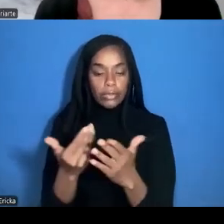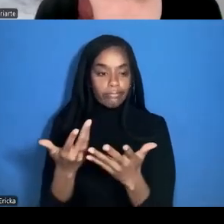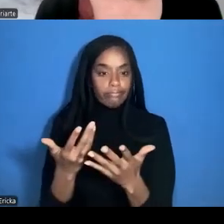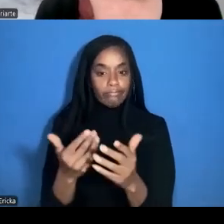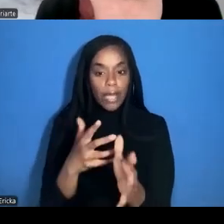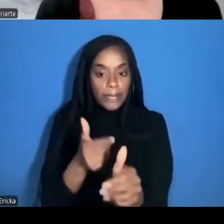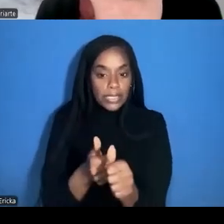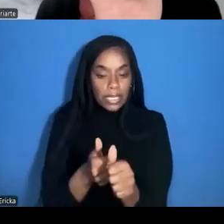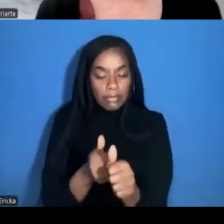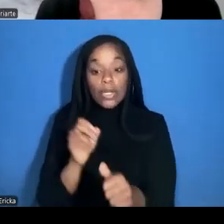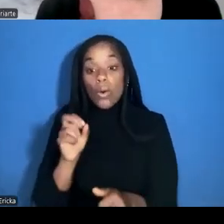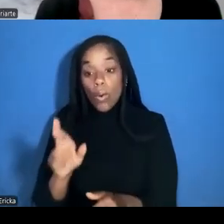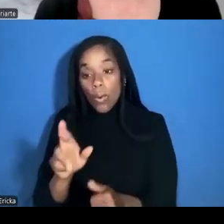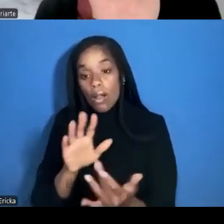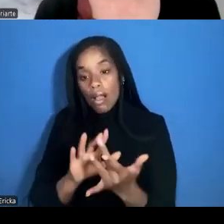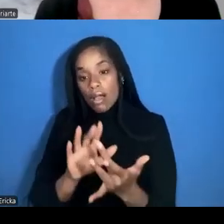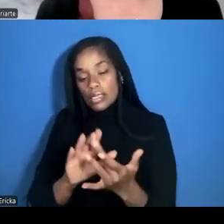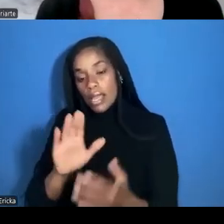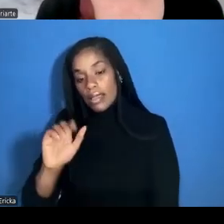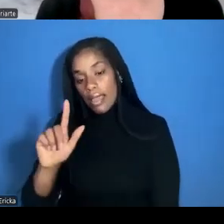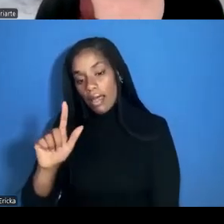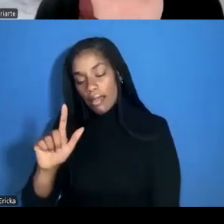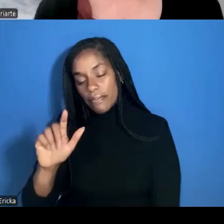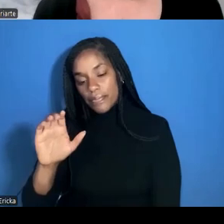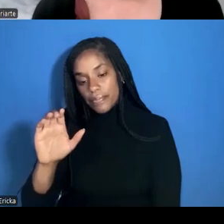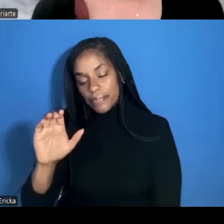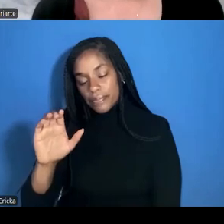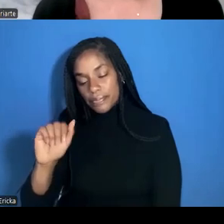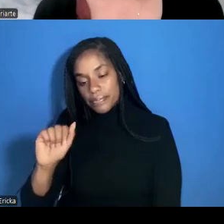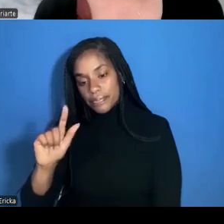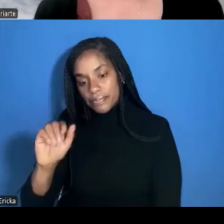Able. You can do that by calling them or,